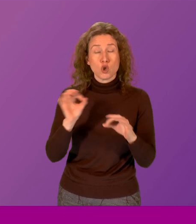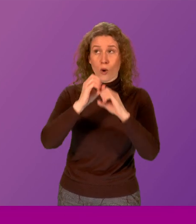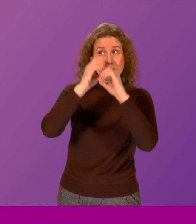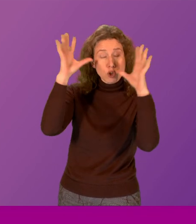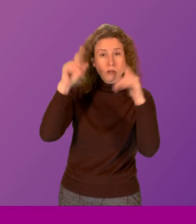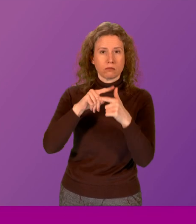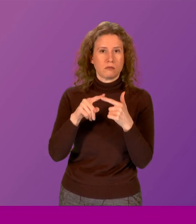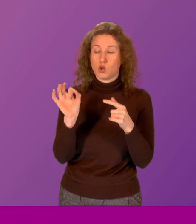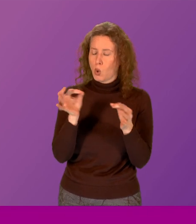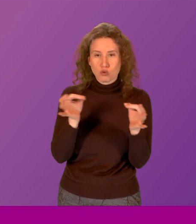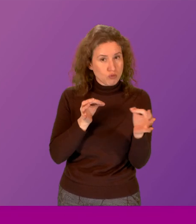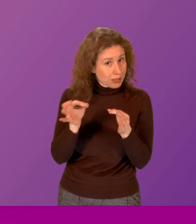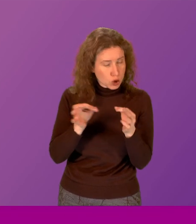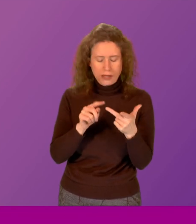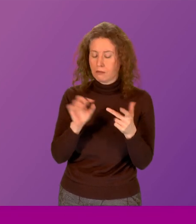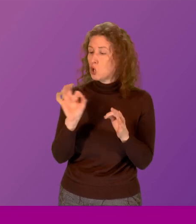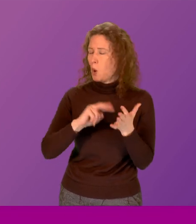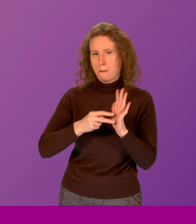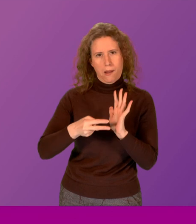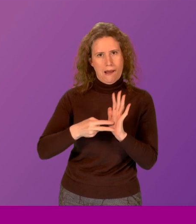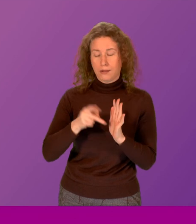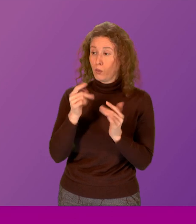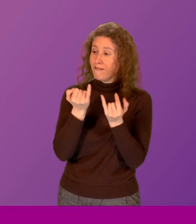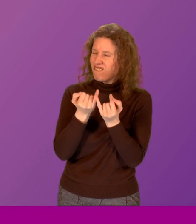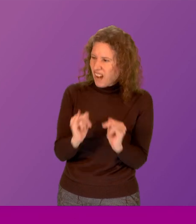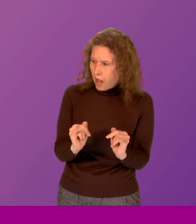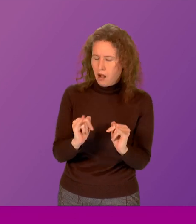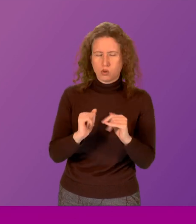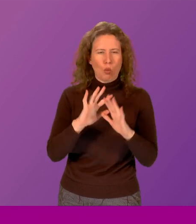no strategy and no plan—that is failing on the basics of Government.